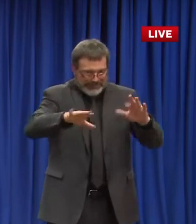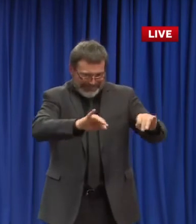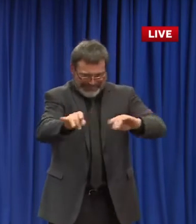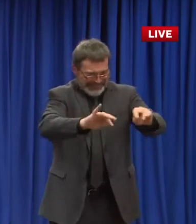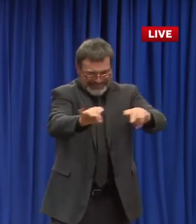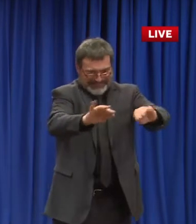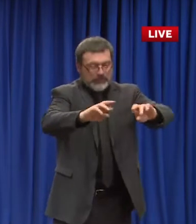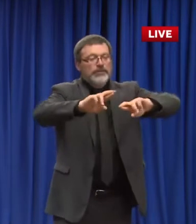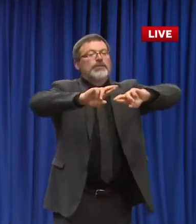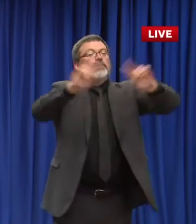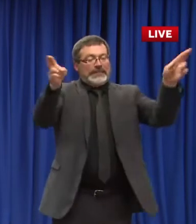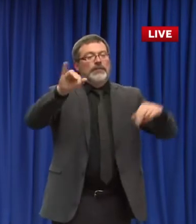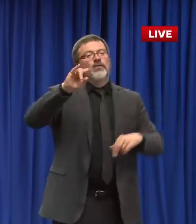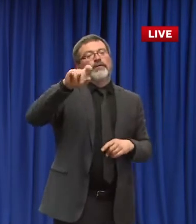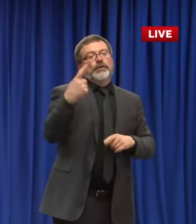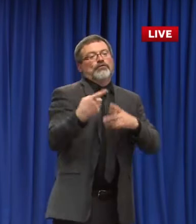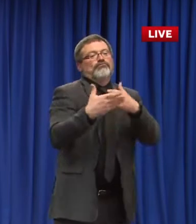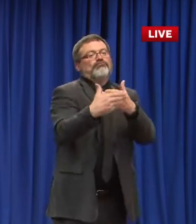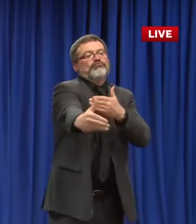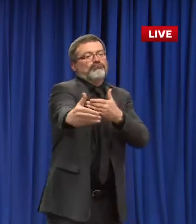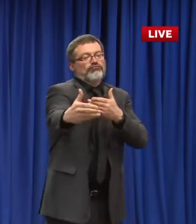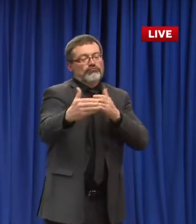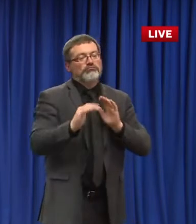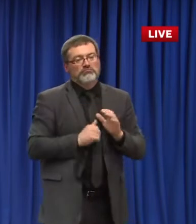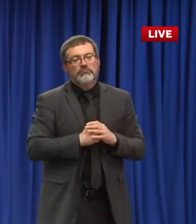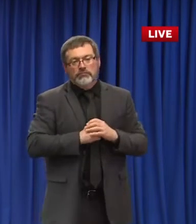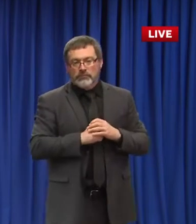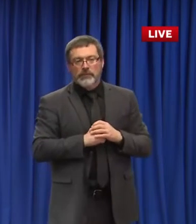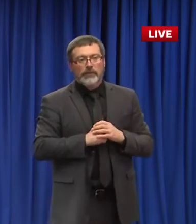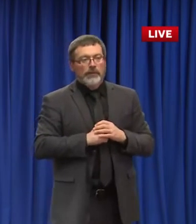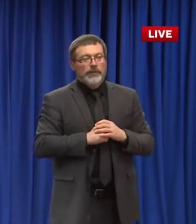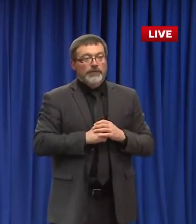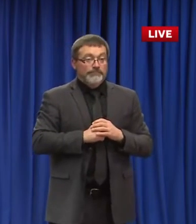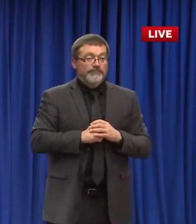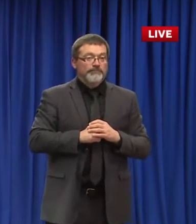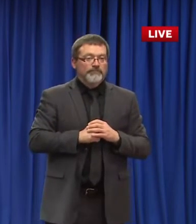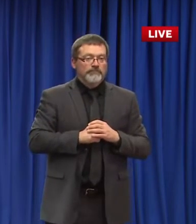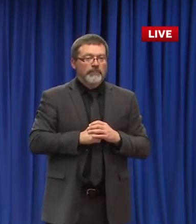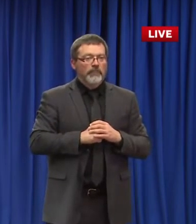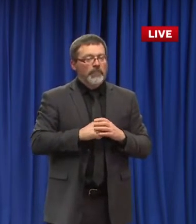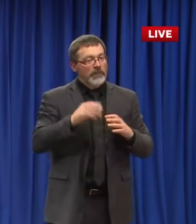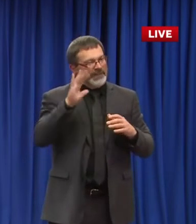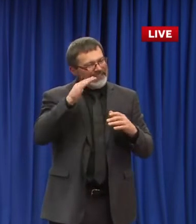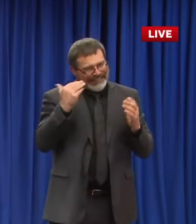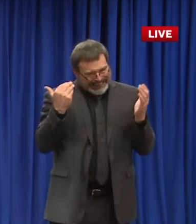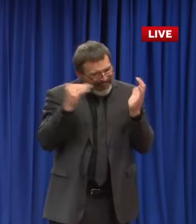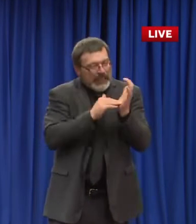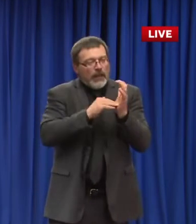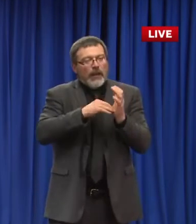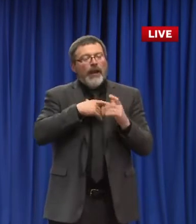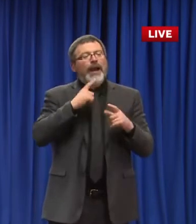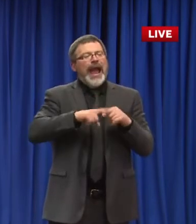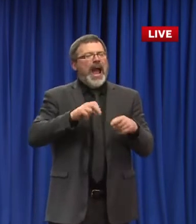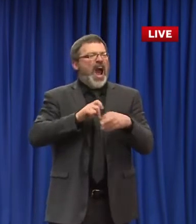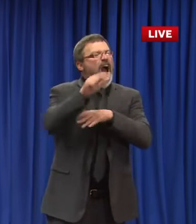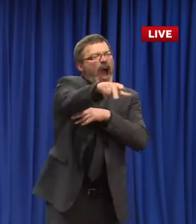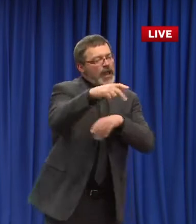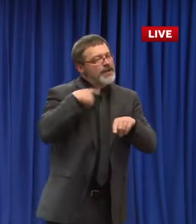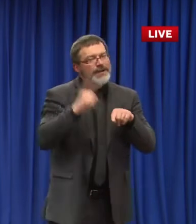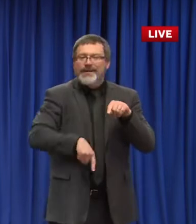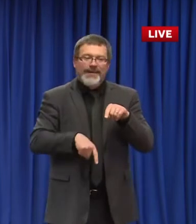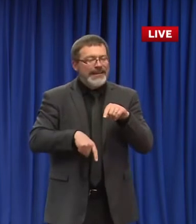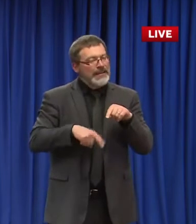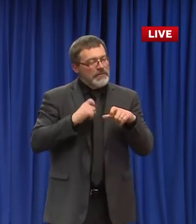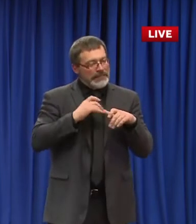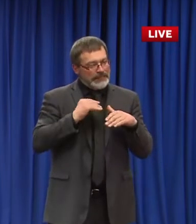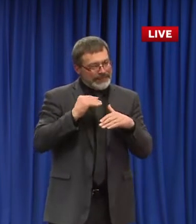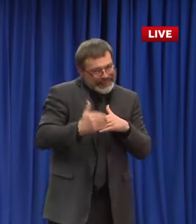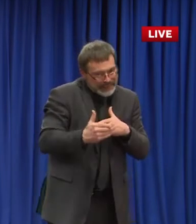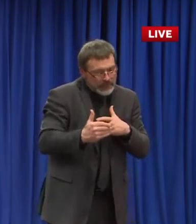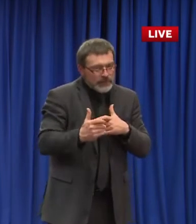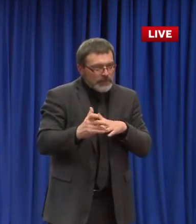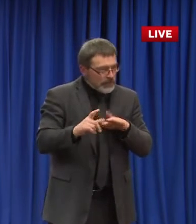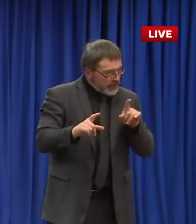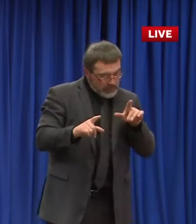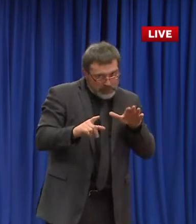AND WE’LL THIS WILL ALLOW FOLKS TO REALLY GET THE PLAN UNDERWAY BEFORE THEY AT THE BEACHES ACTUALLY OPEN UP ON JUNE 1ST AGAIN, WE’RE JUST TAKING A VERY MEASURED APPROACH AND WE WOULD